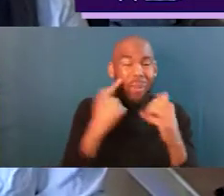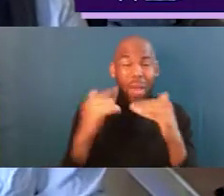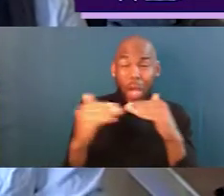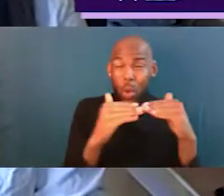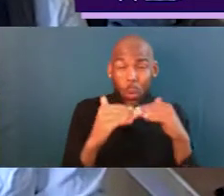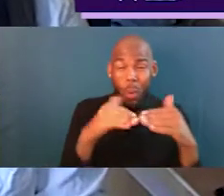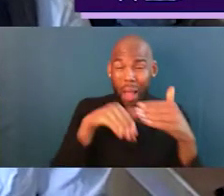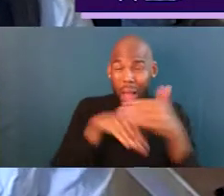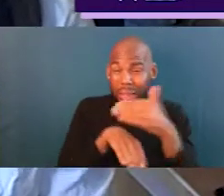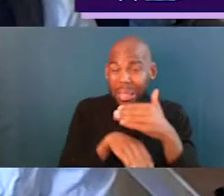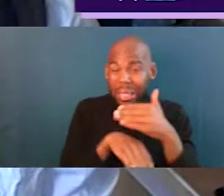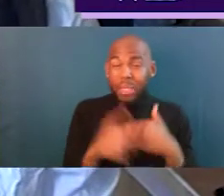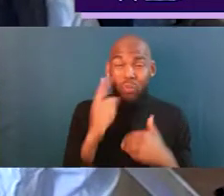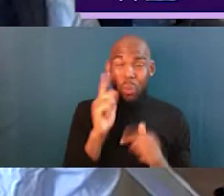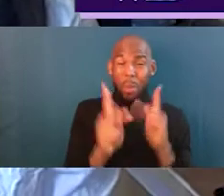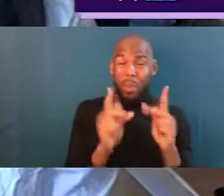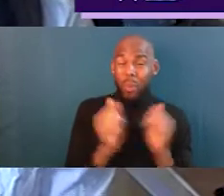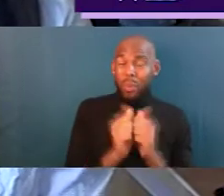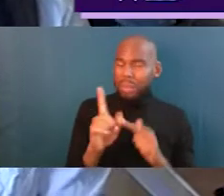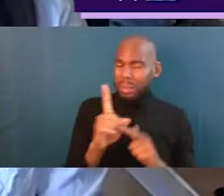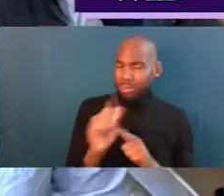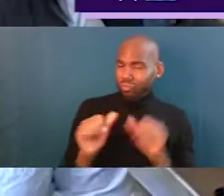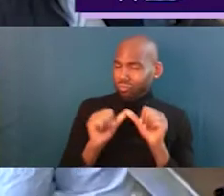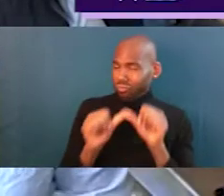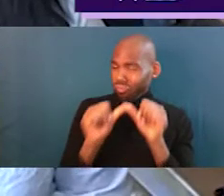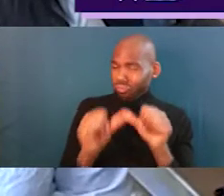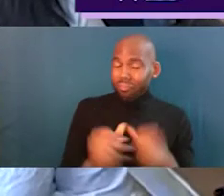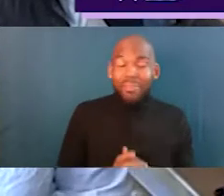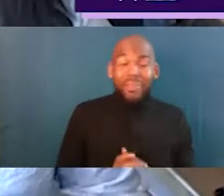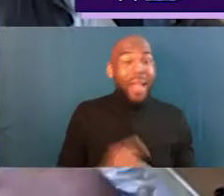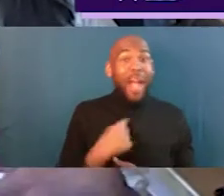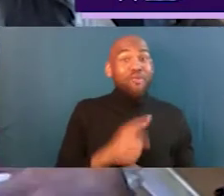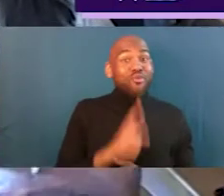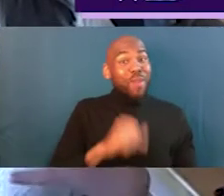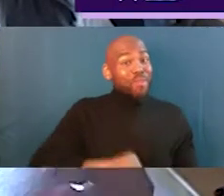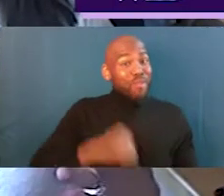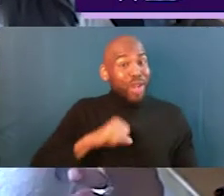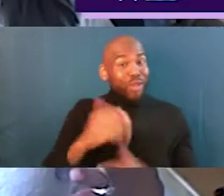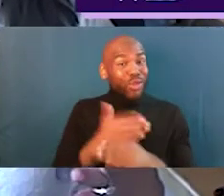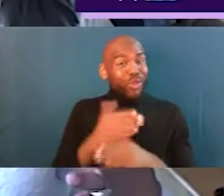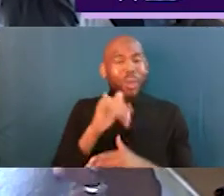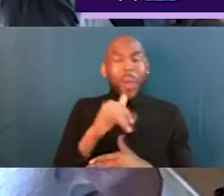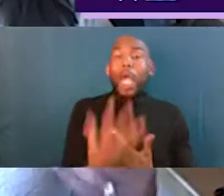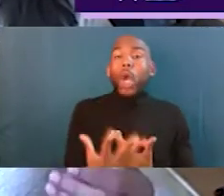and increased access for people with disabilities. And so I'm really proud to share that inclusion